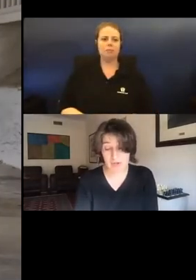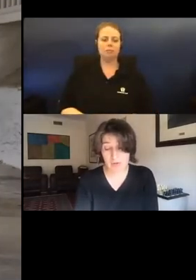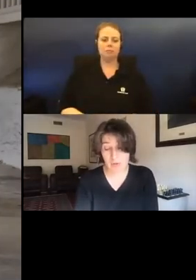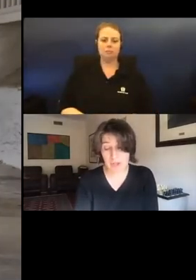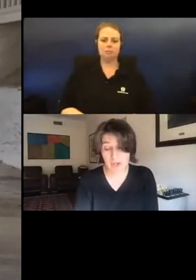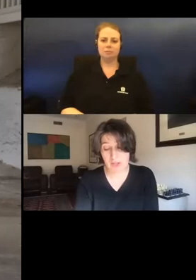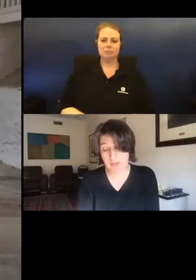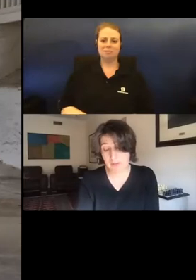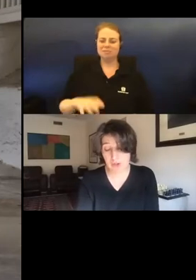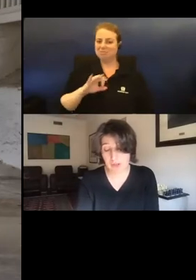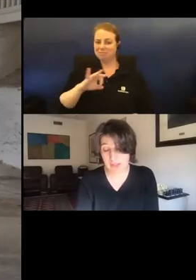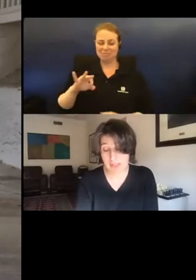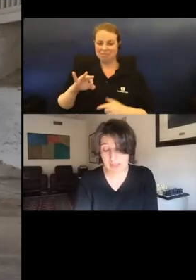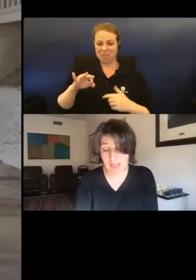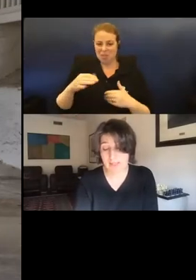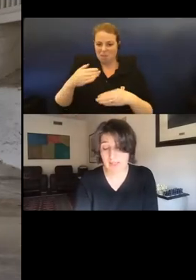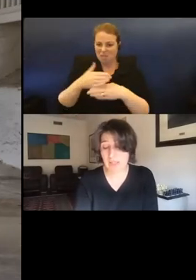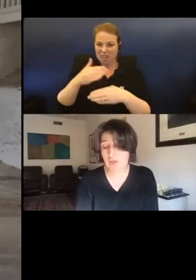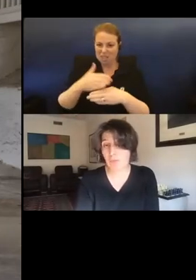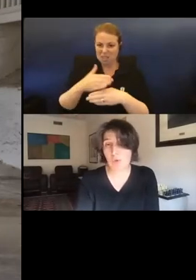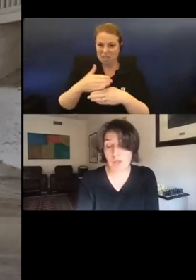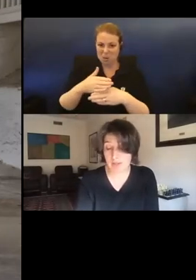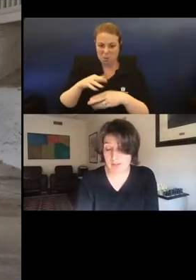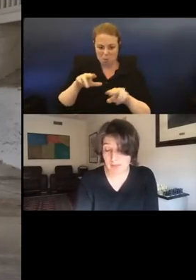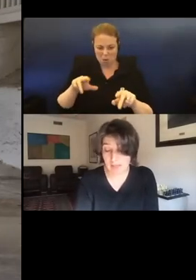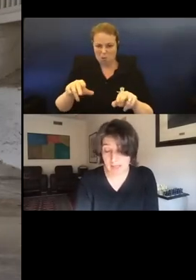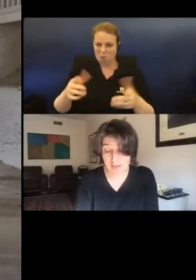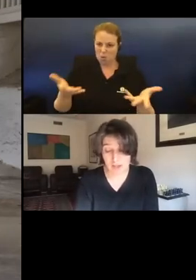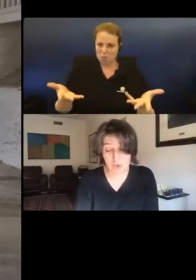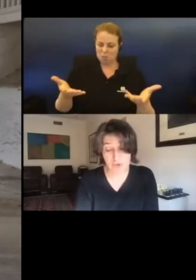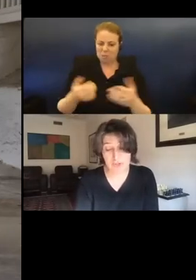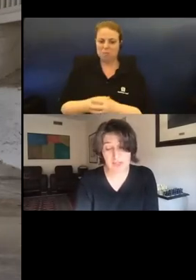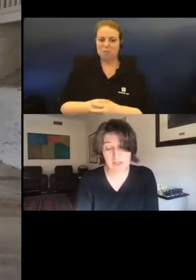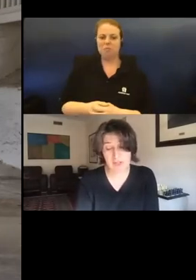questioning the functionality and the meaning of ballards and the illusion of safety that